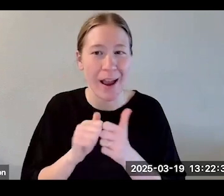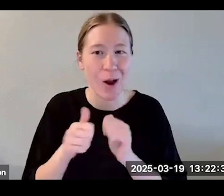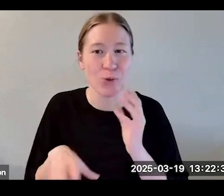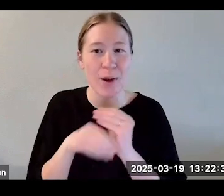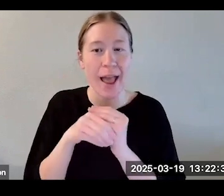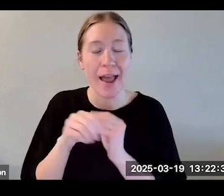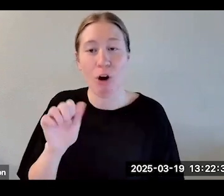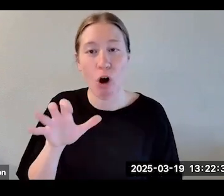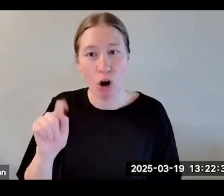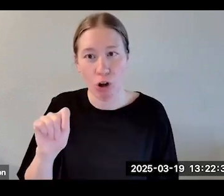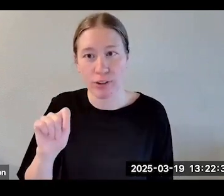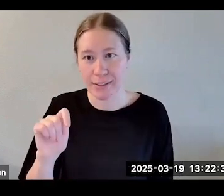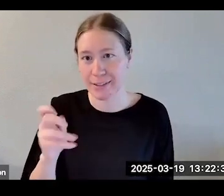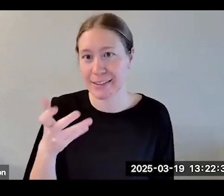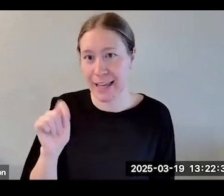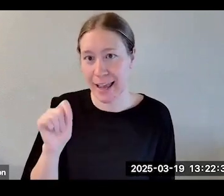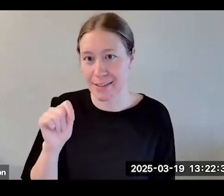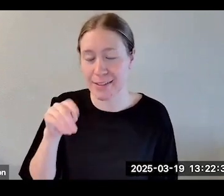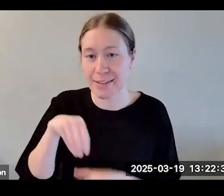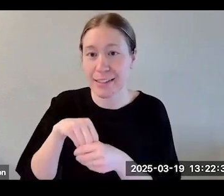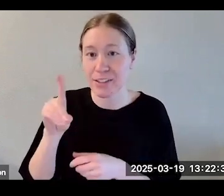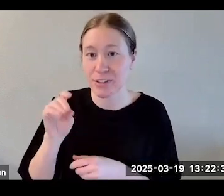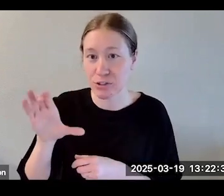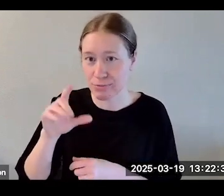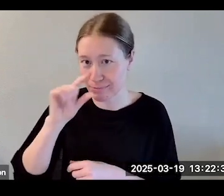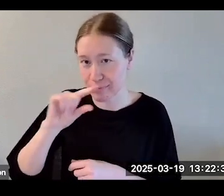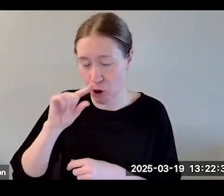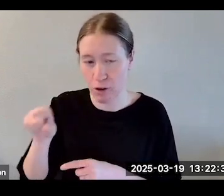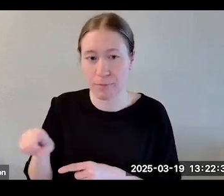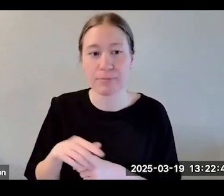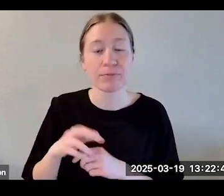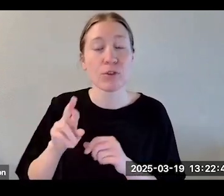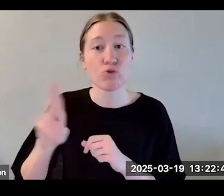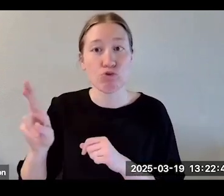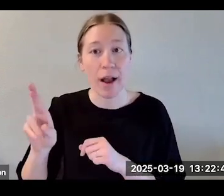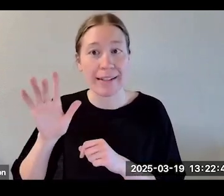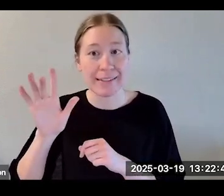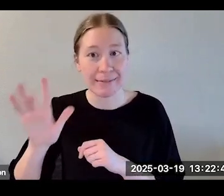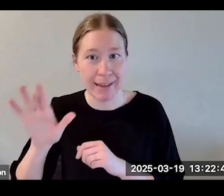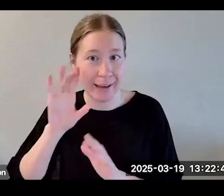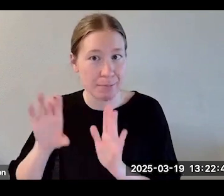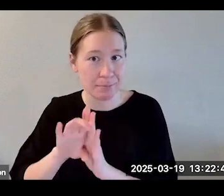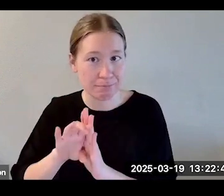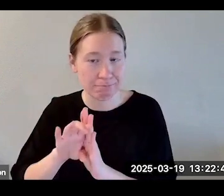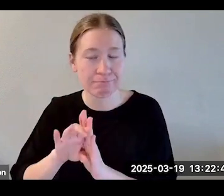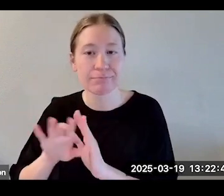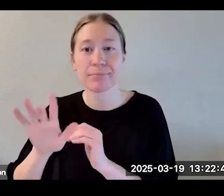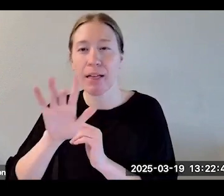Basically, just click on an image, or right-click that image rather, and select Alt Text.